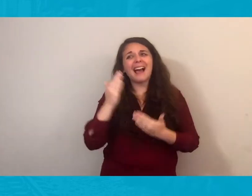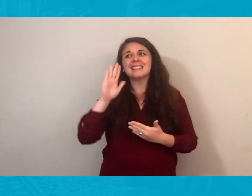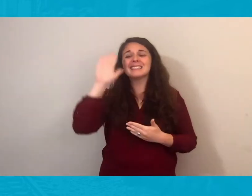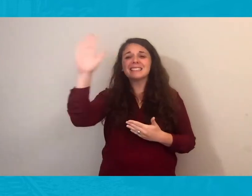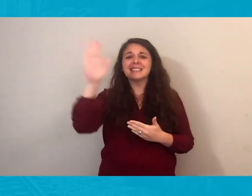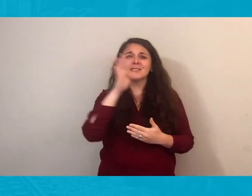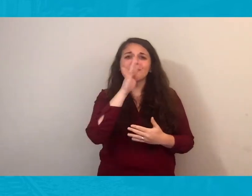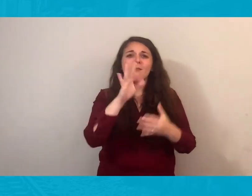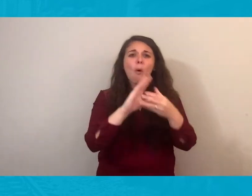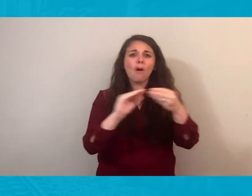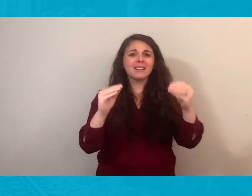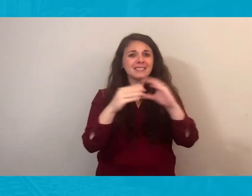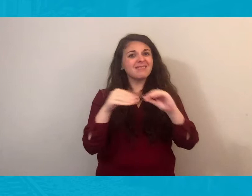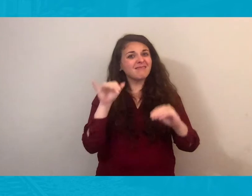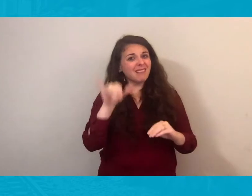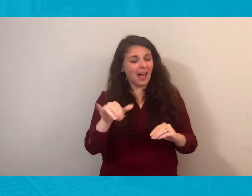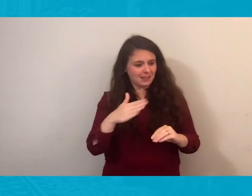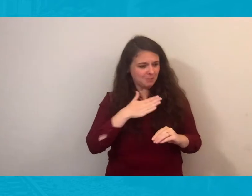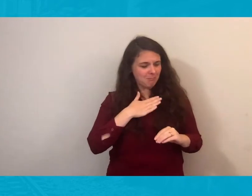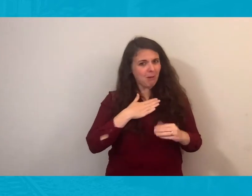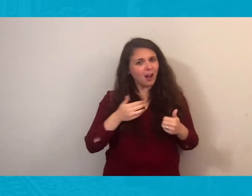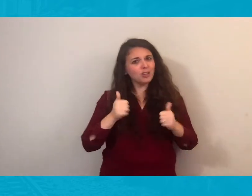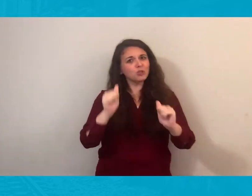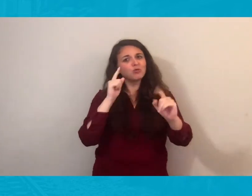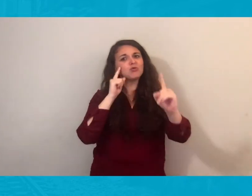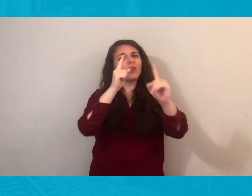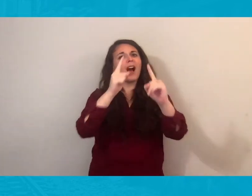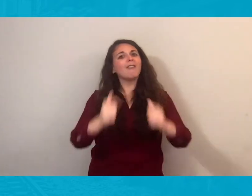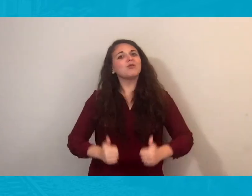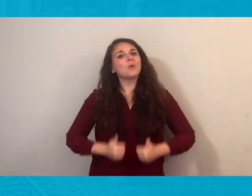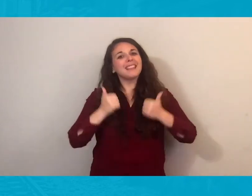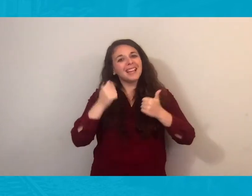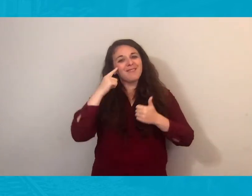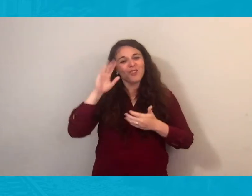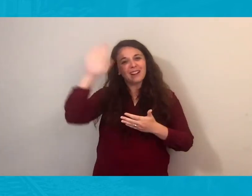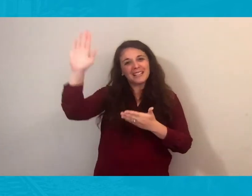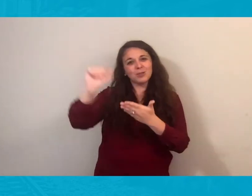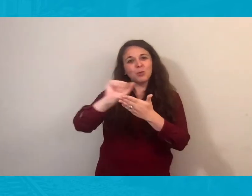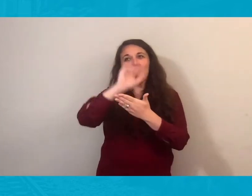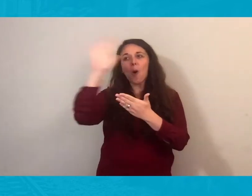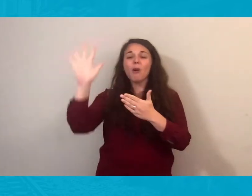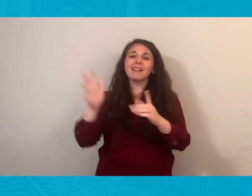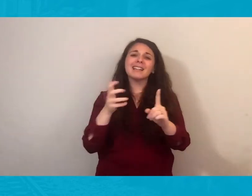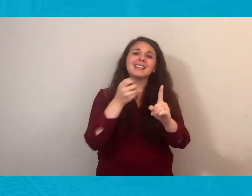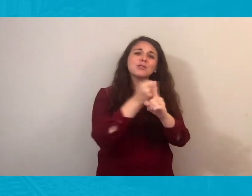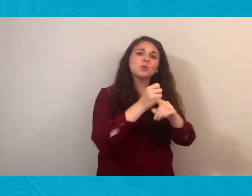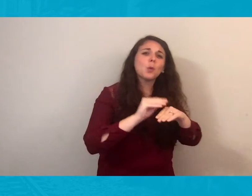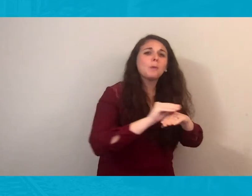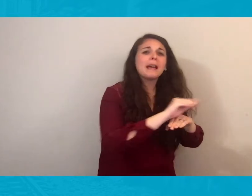and be his hands and his voice. It's encompassed everything that I've done. I think it's who I am, who I strive to be,